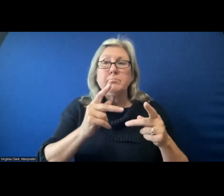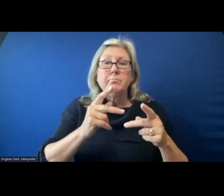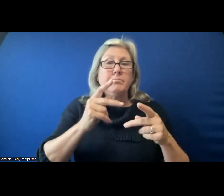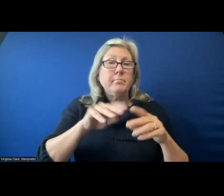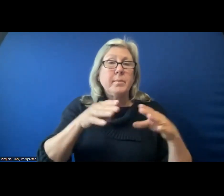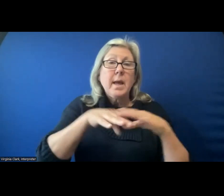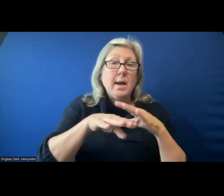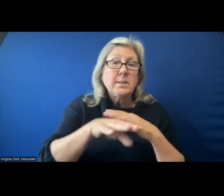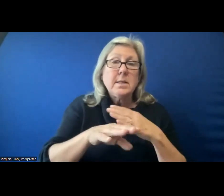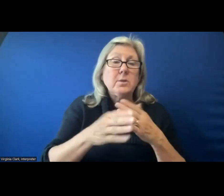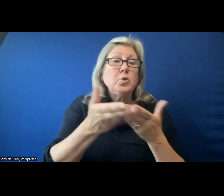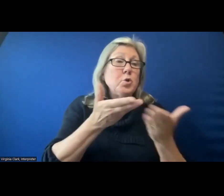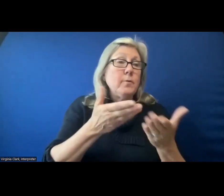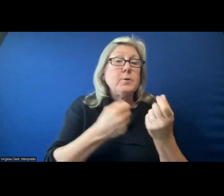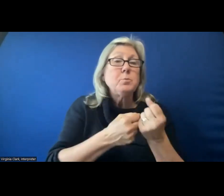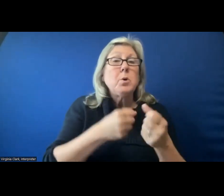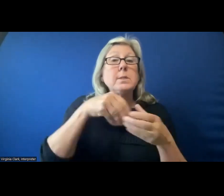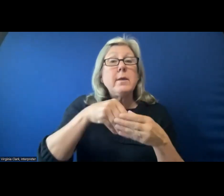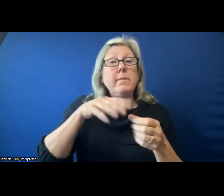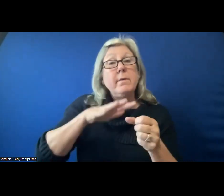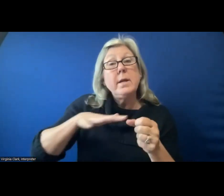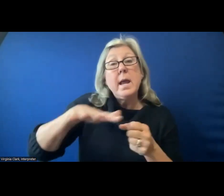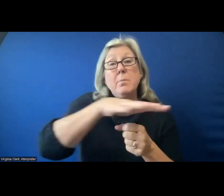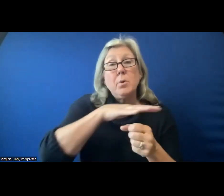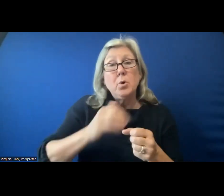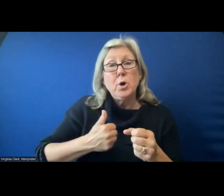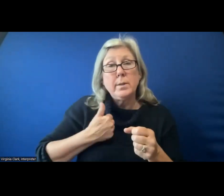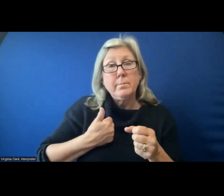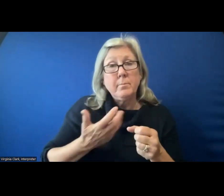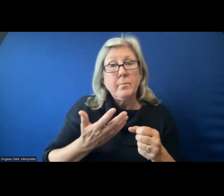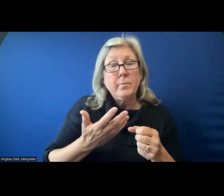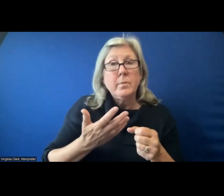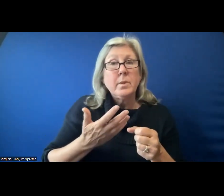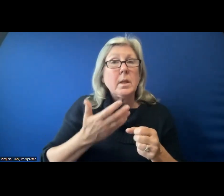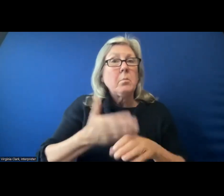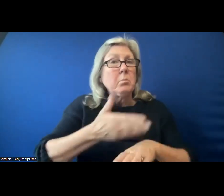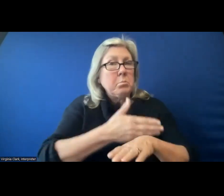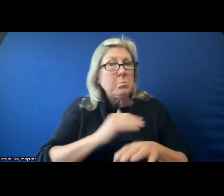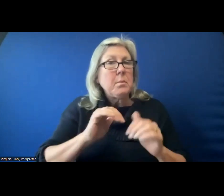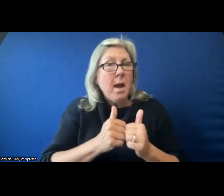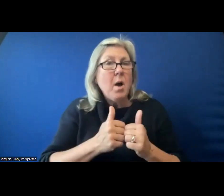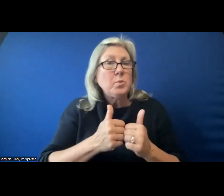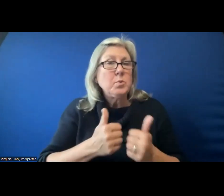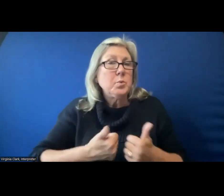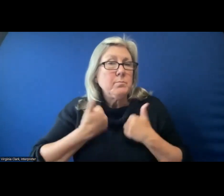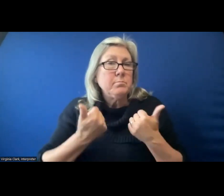and supports in their neighborhood. Being better tenants, figuring out how to use the